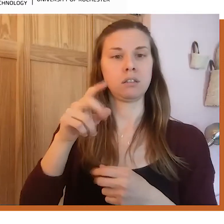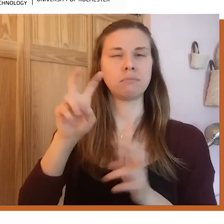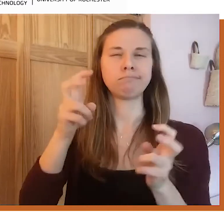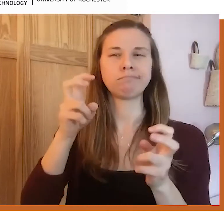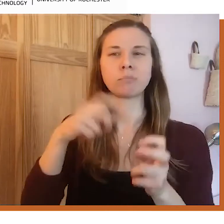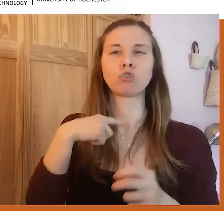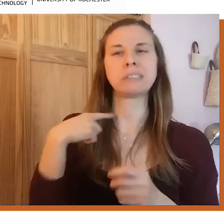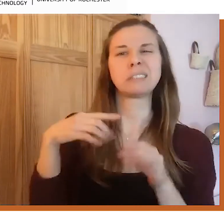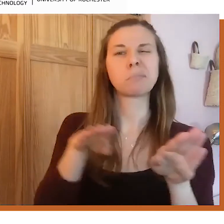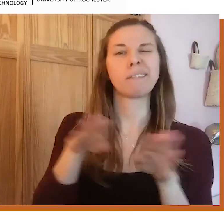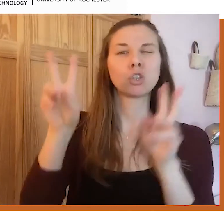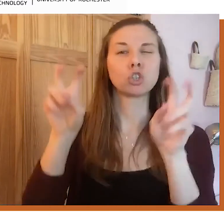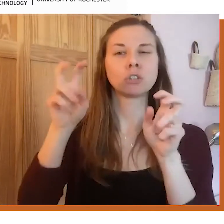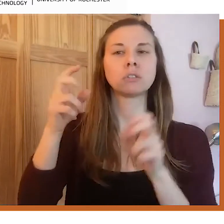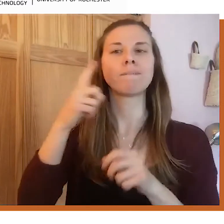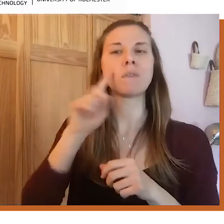and specifically for risky behavior